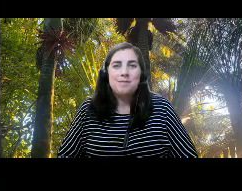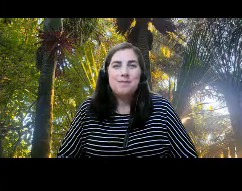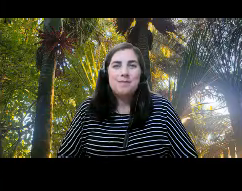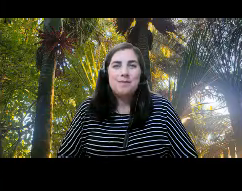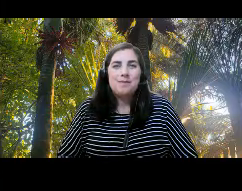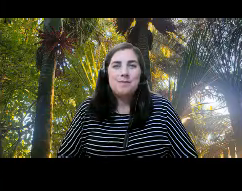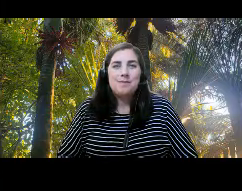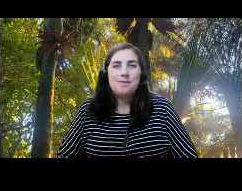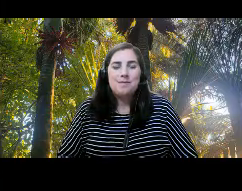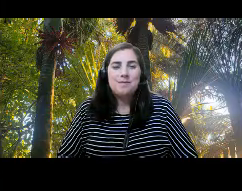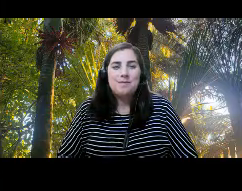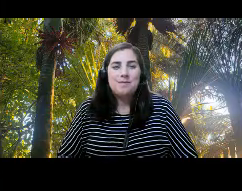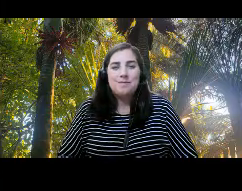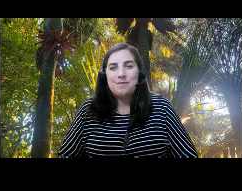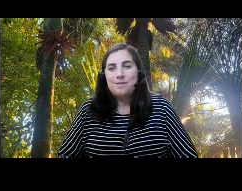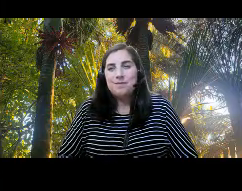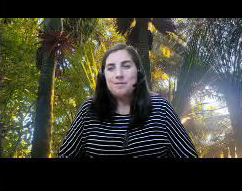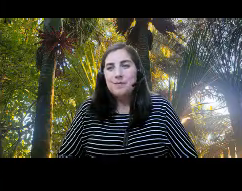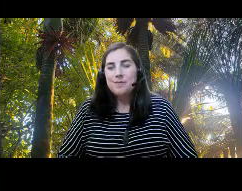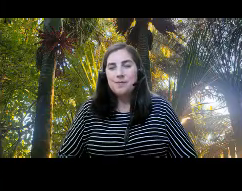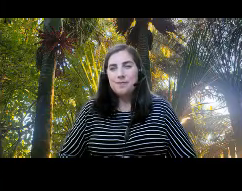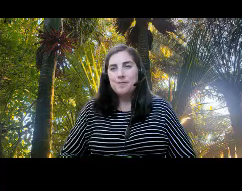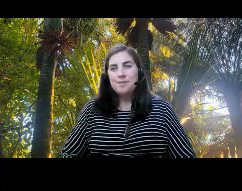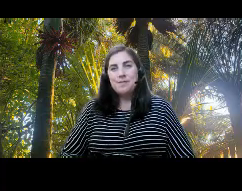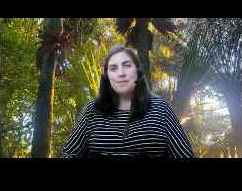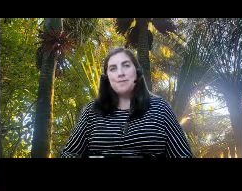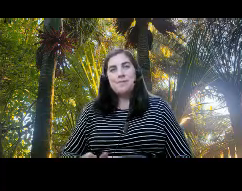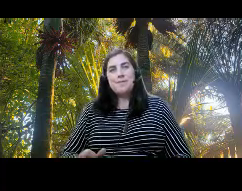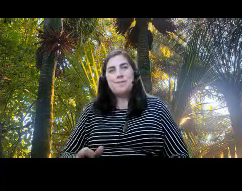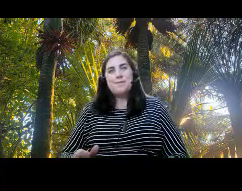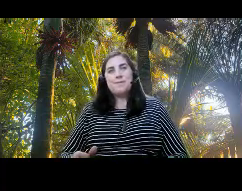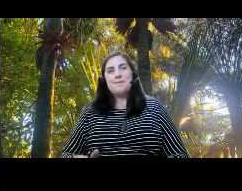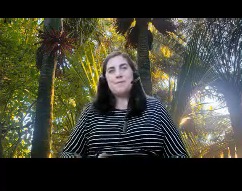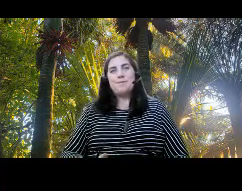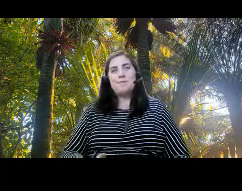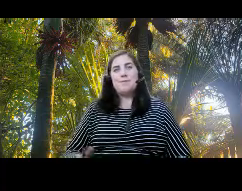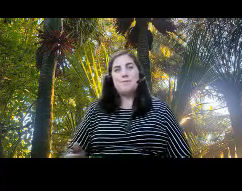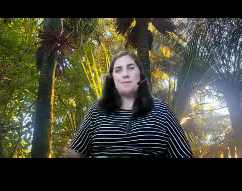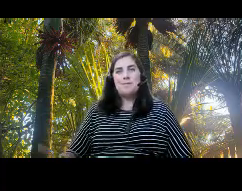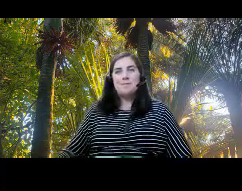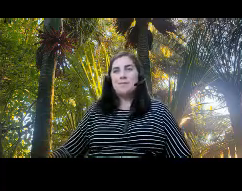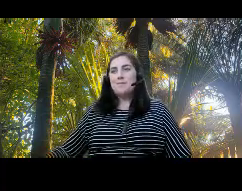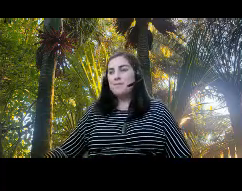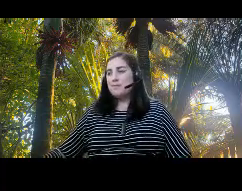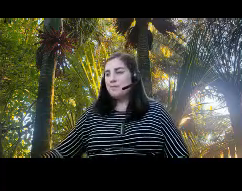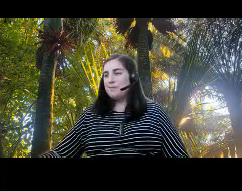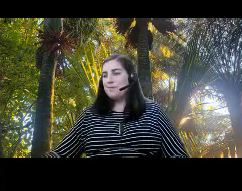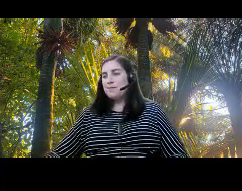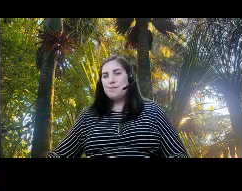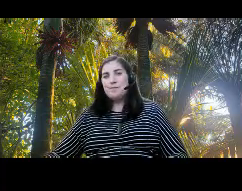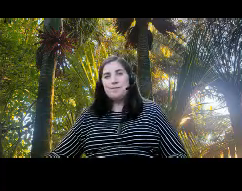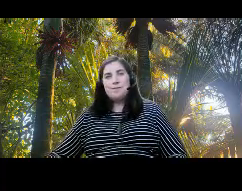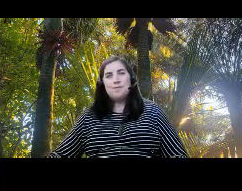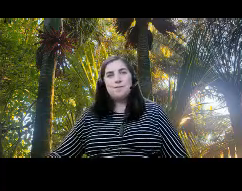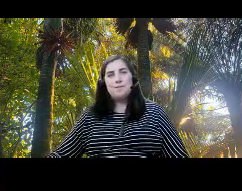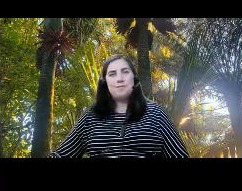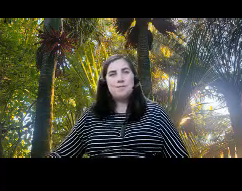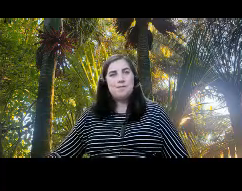These principles were created by Australian researchers in 2018, and I'm just going to take you through them a bit by bit.